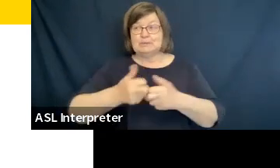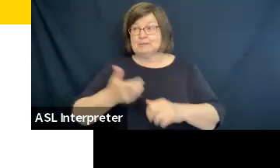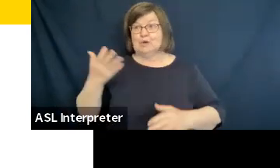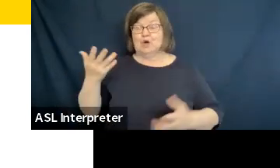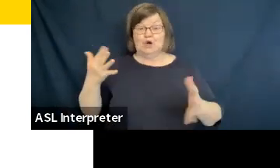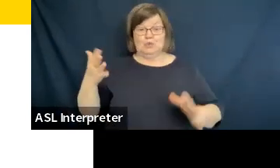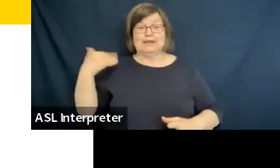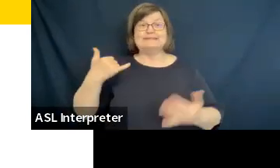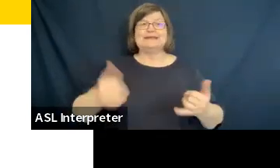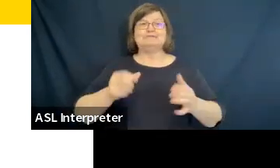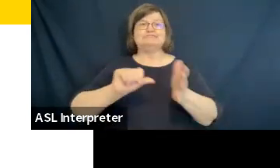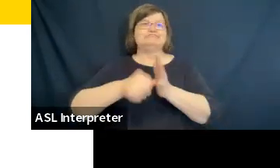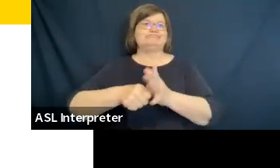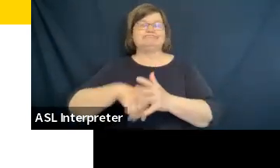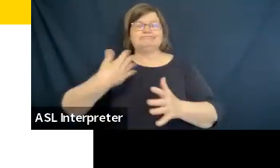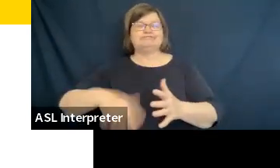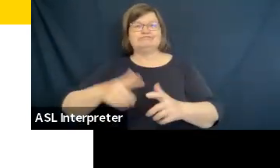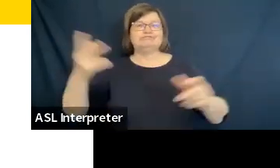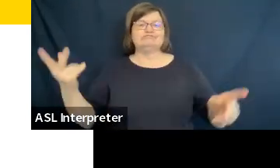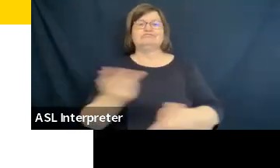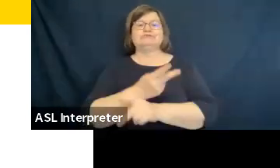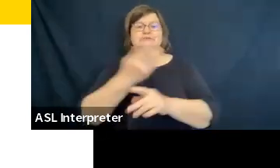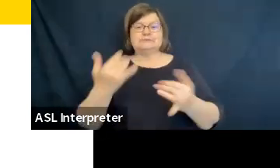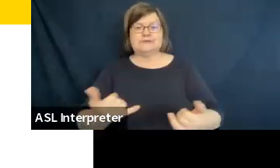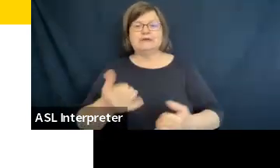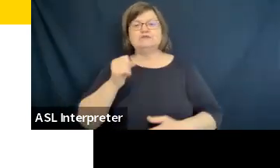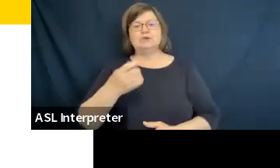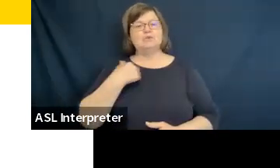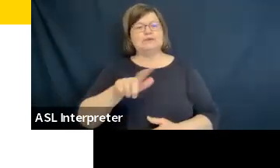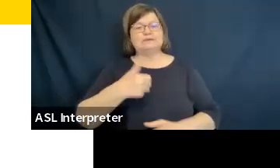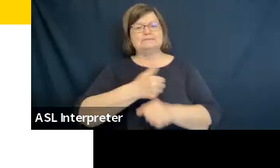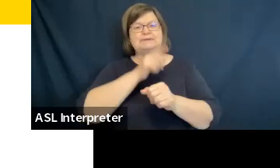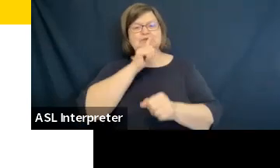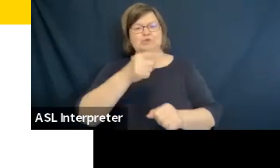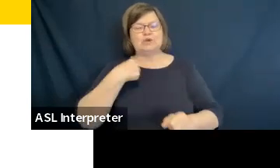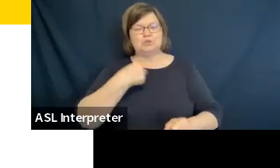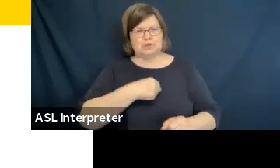been magnified to become even bigger problems. So we need to make sure that we are including